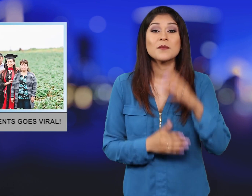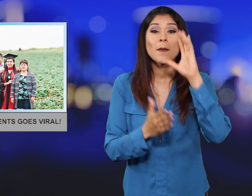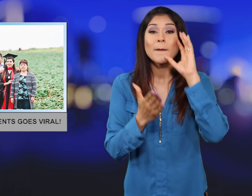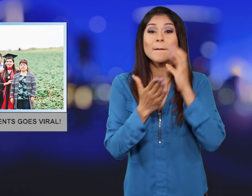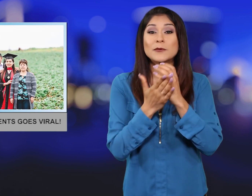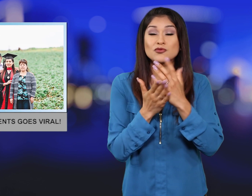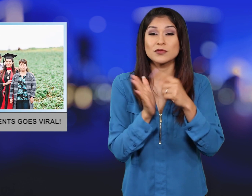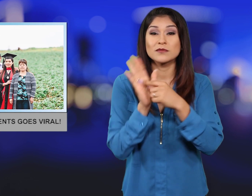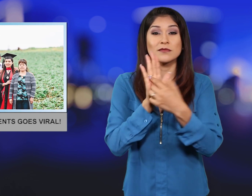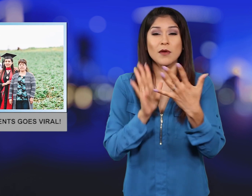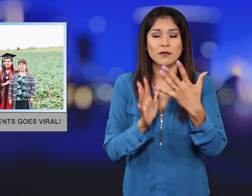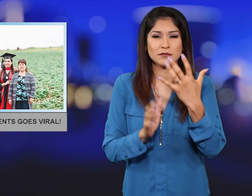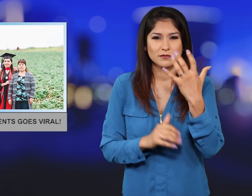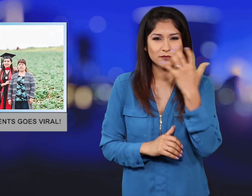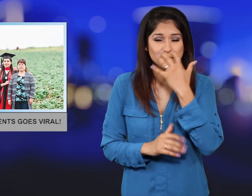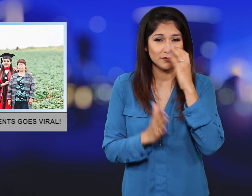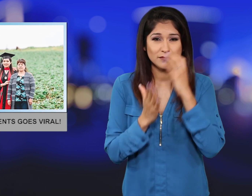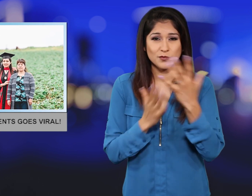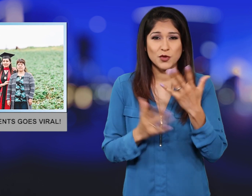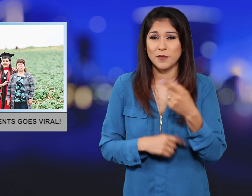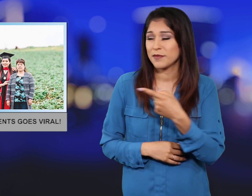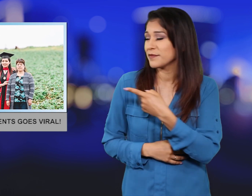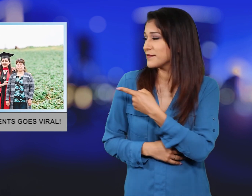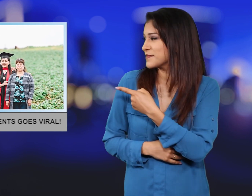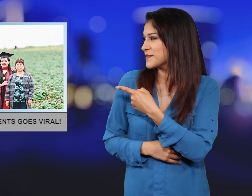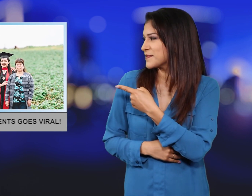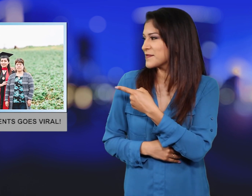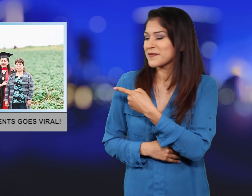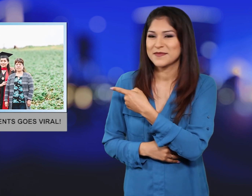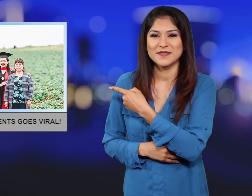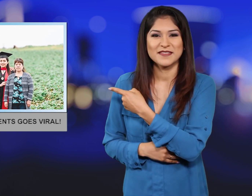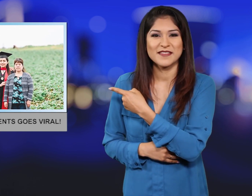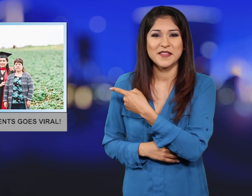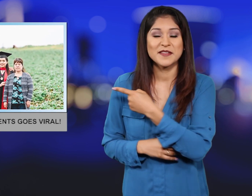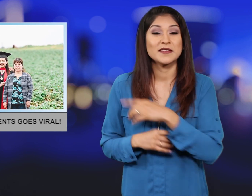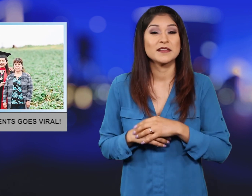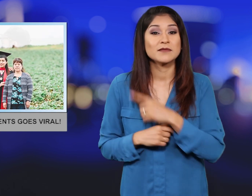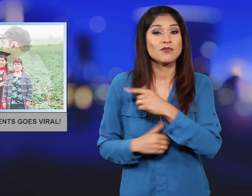This picture tells an amazing story.